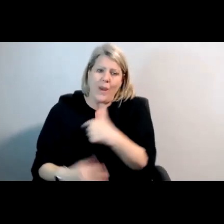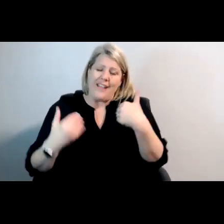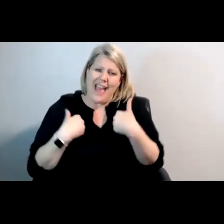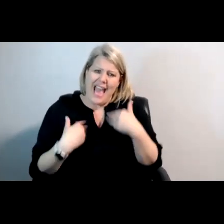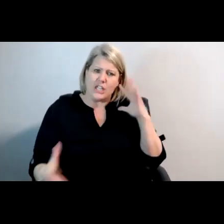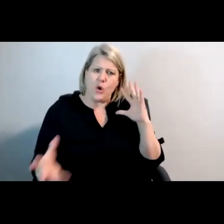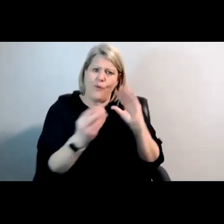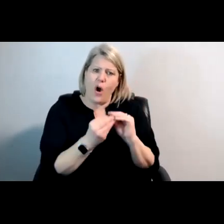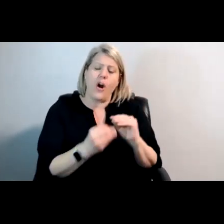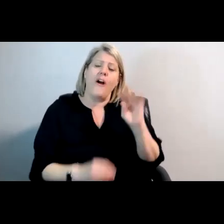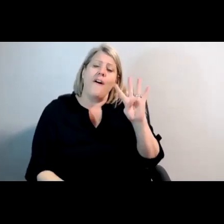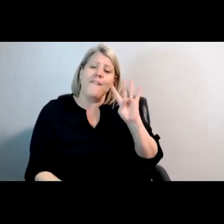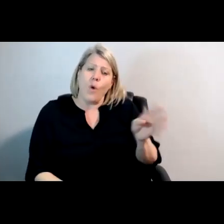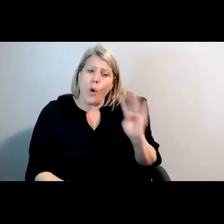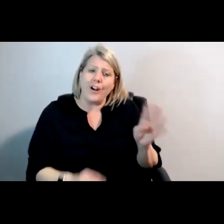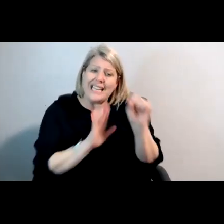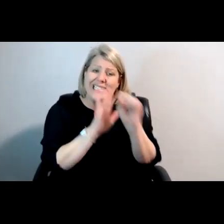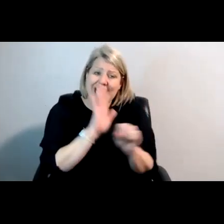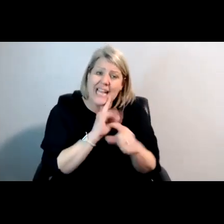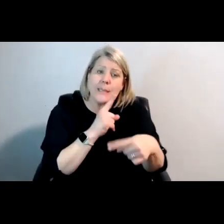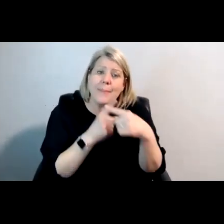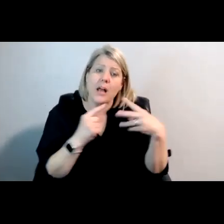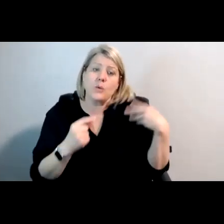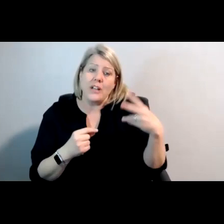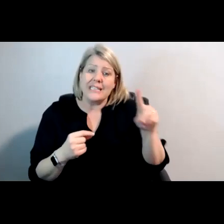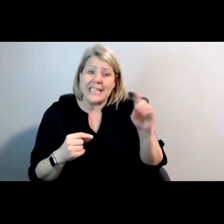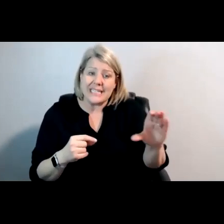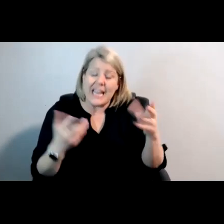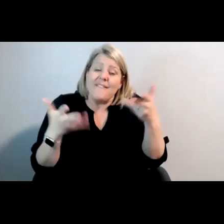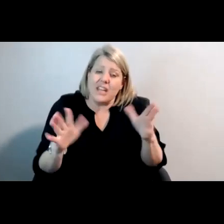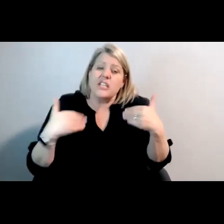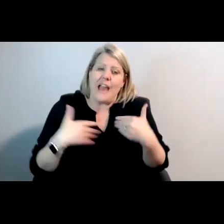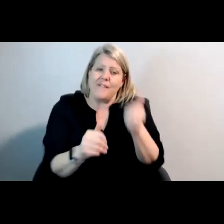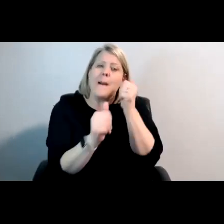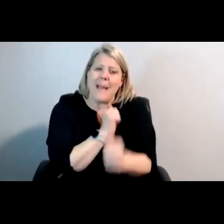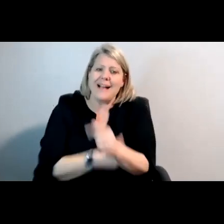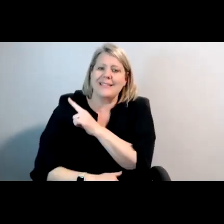and DC either introduce or pass legislation. And what you see on this slide is the ones